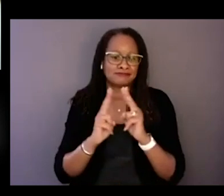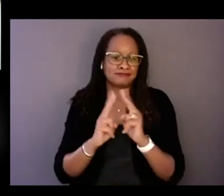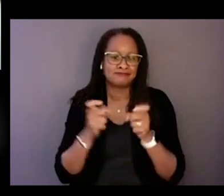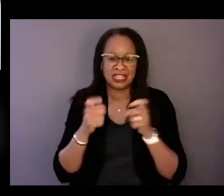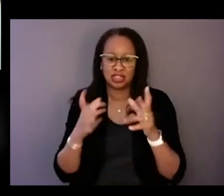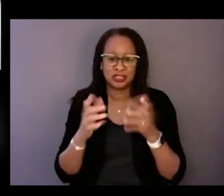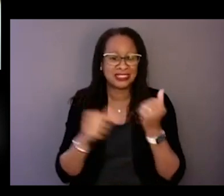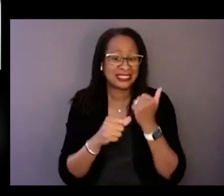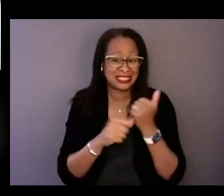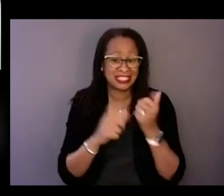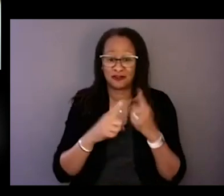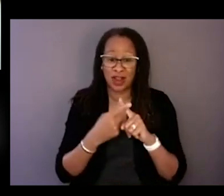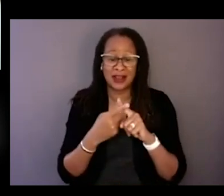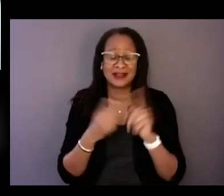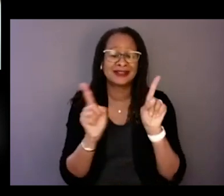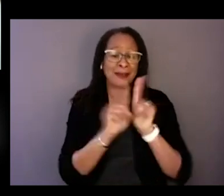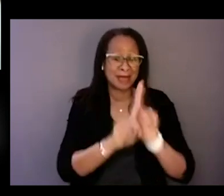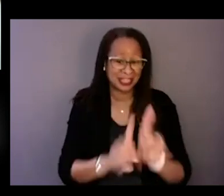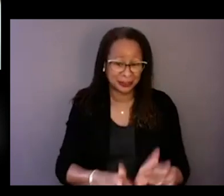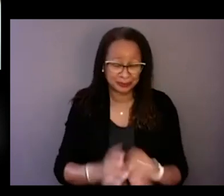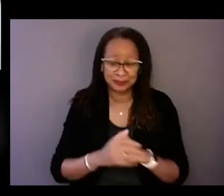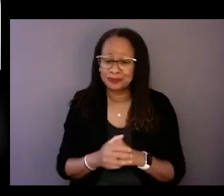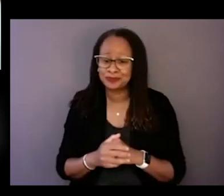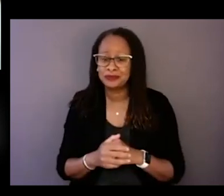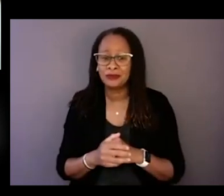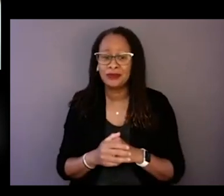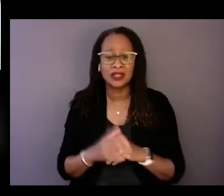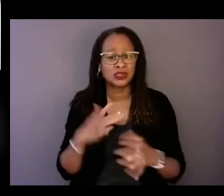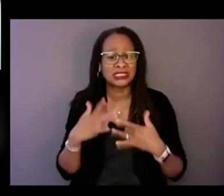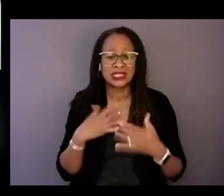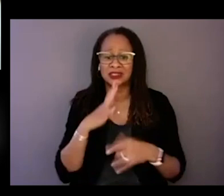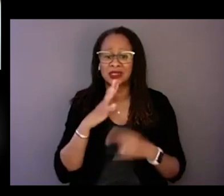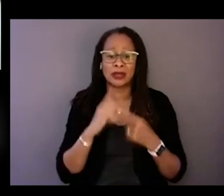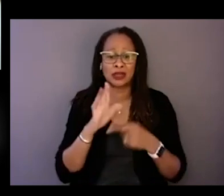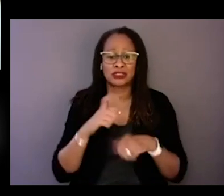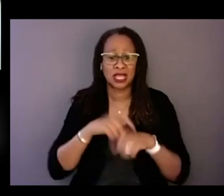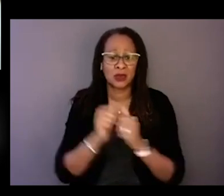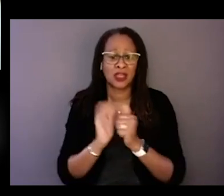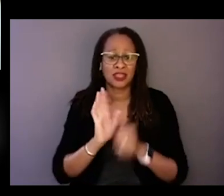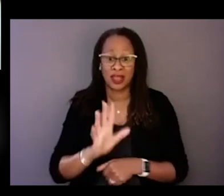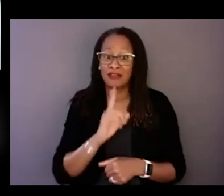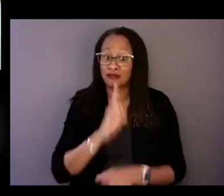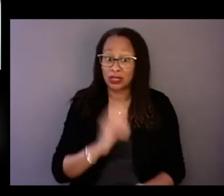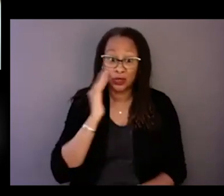that clearly she was thrilled to talk about her time with her and really knowing her as a young woman.